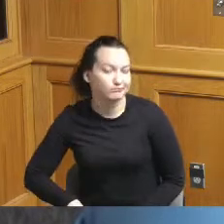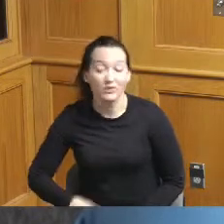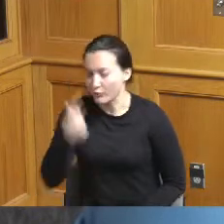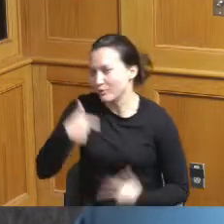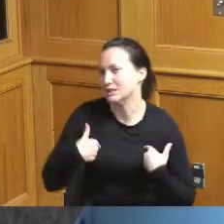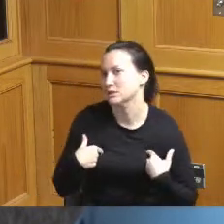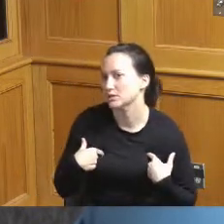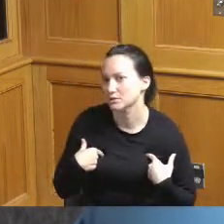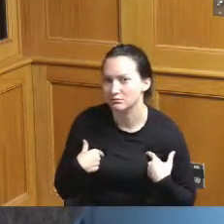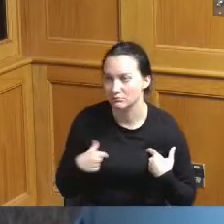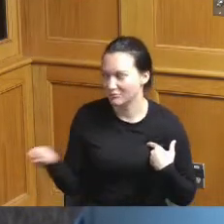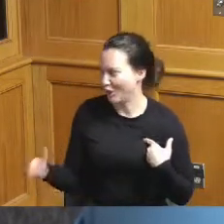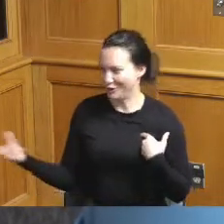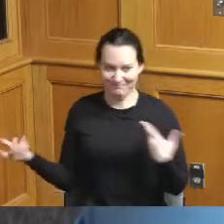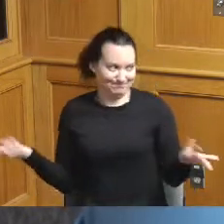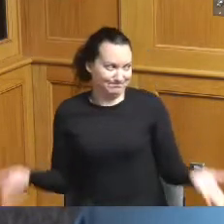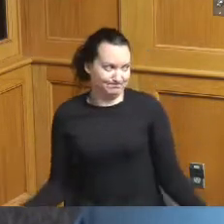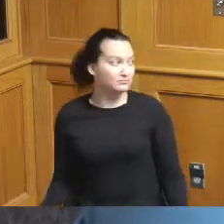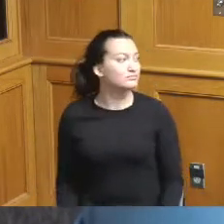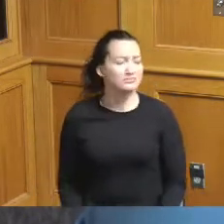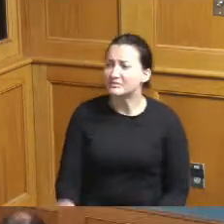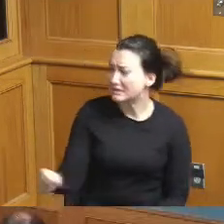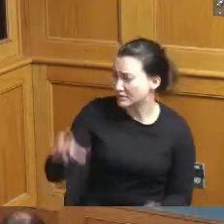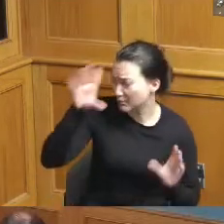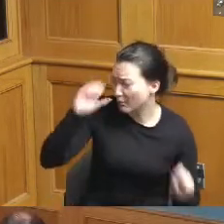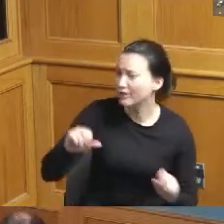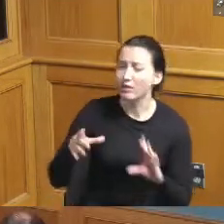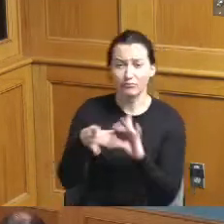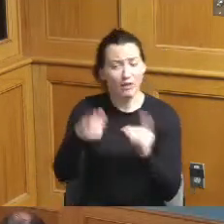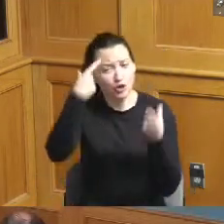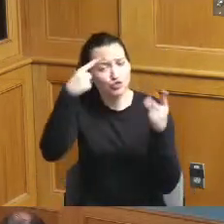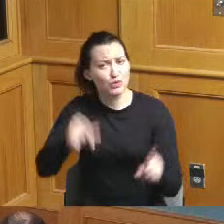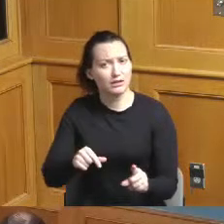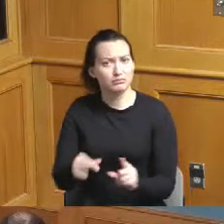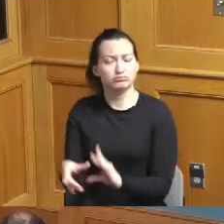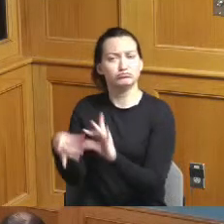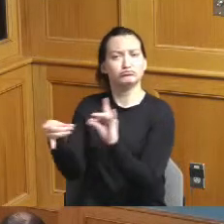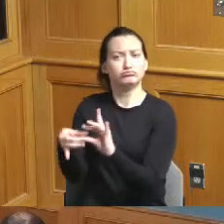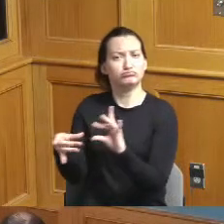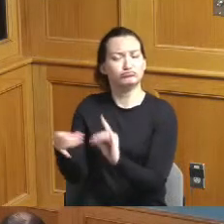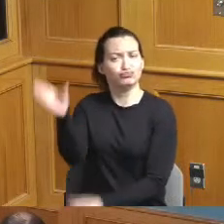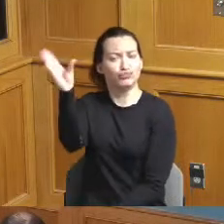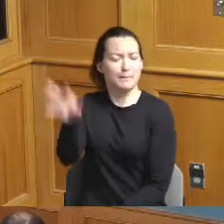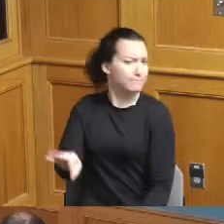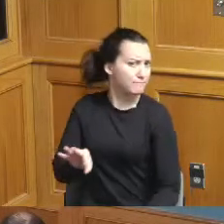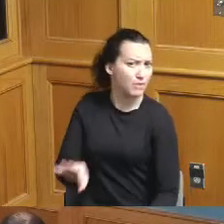me I can't speak for everybody well I agree but your narrative was perfect if you can just put it